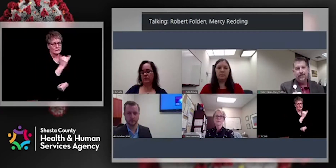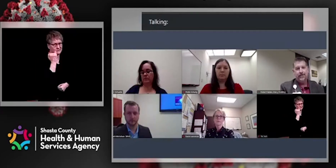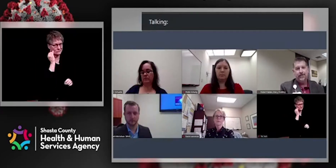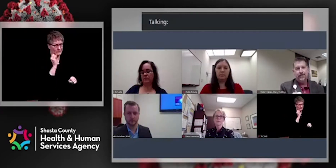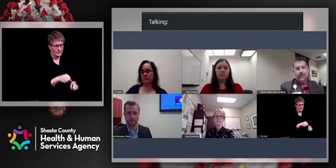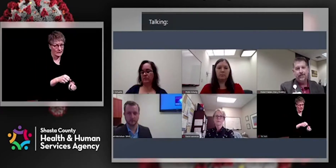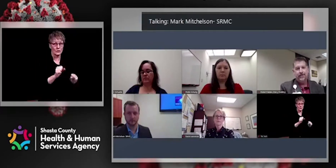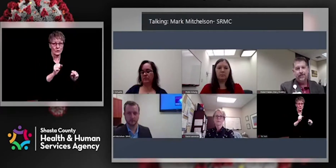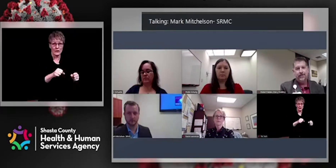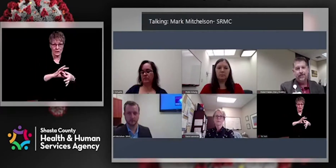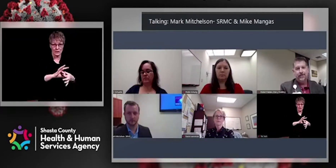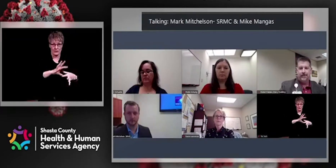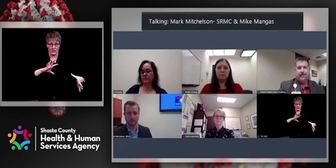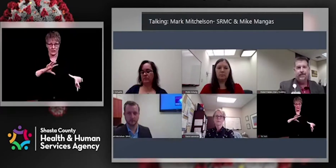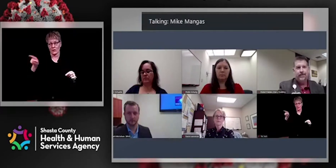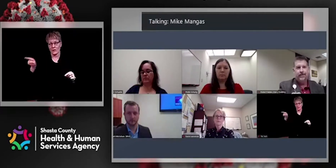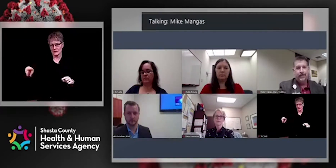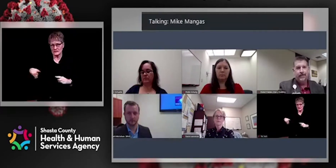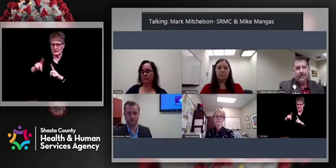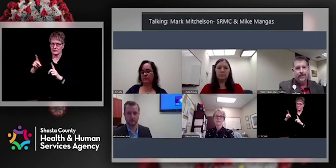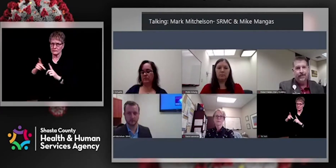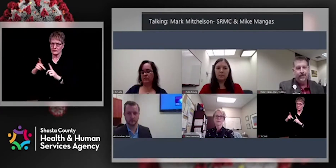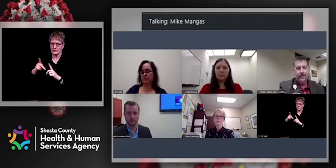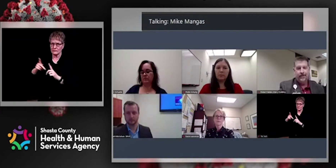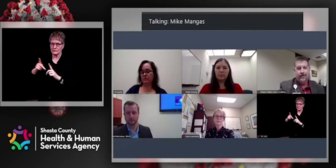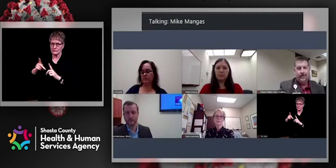Thanks, Robert. What's the conditions at Shasta Regional?